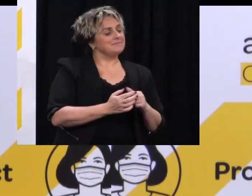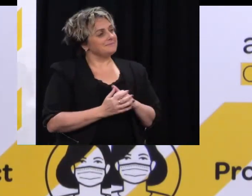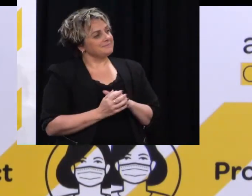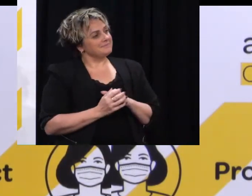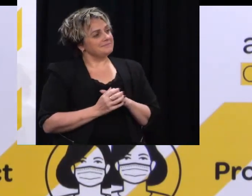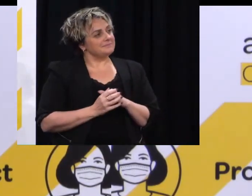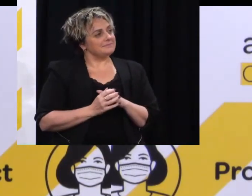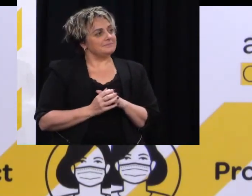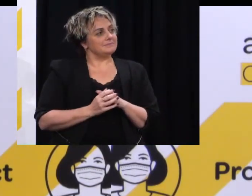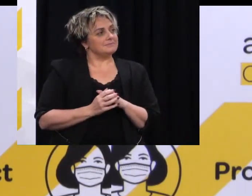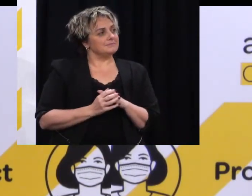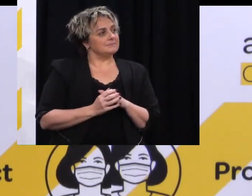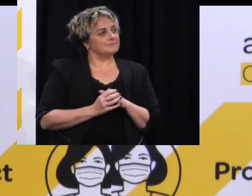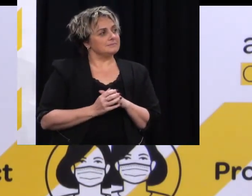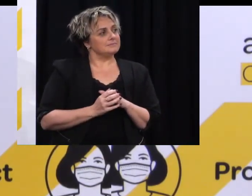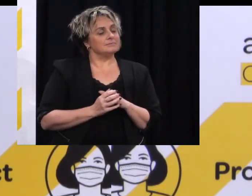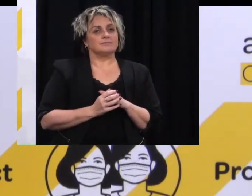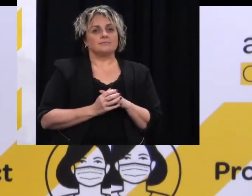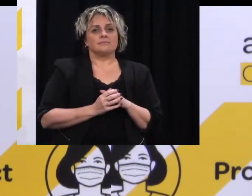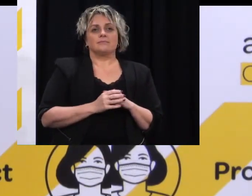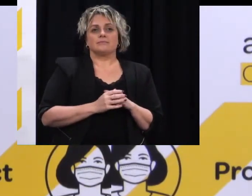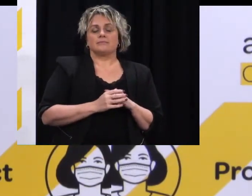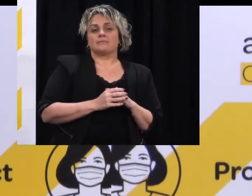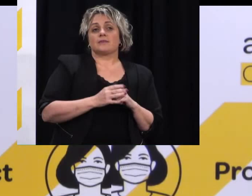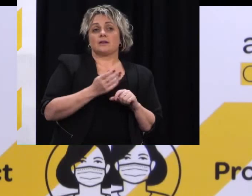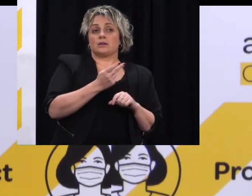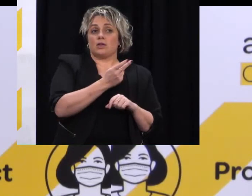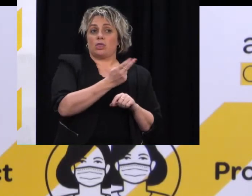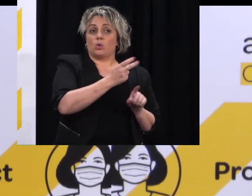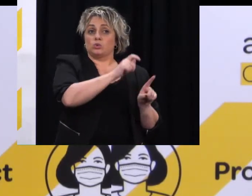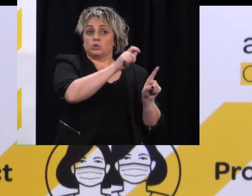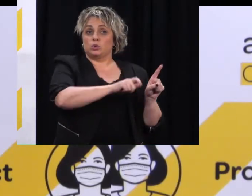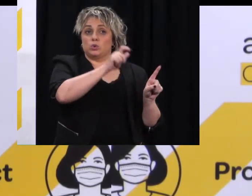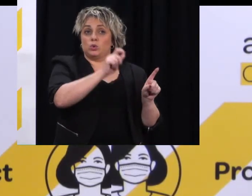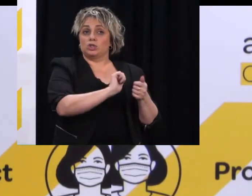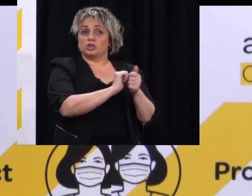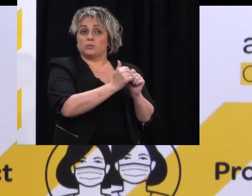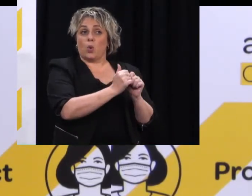last two weeks. What do you make of such breaches, should